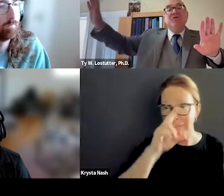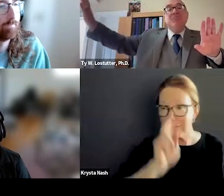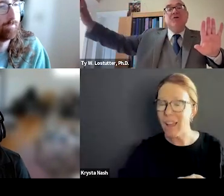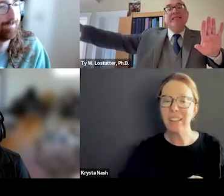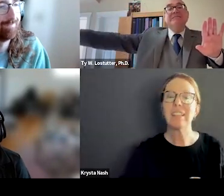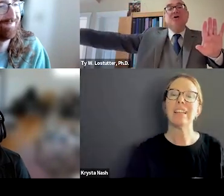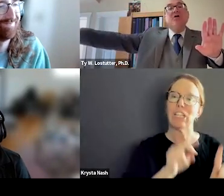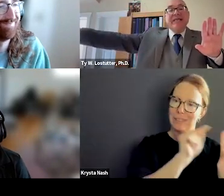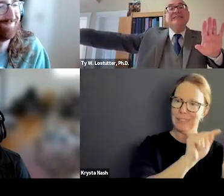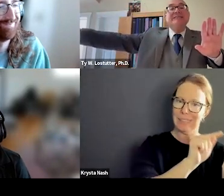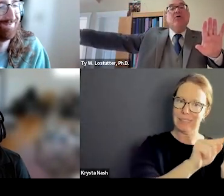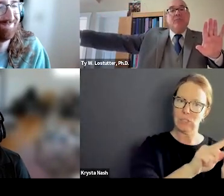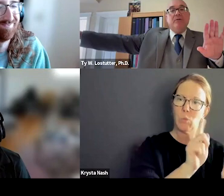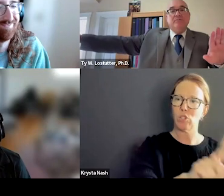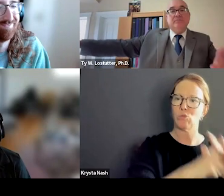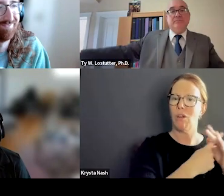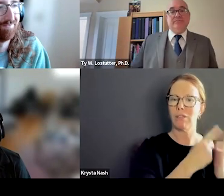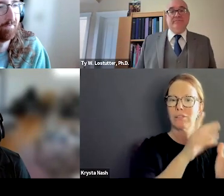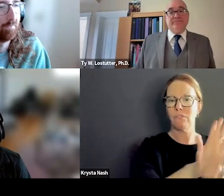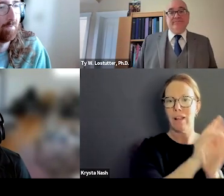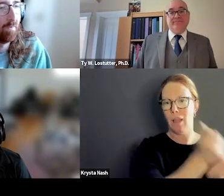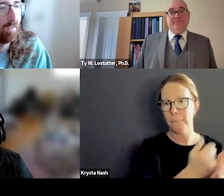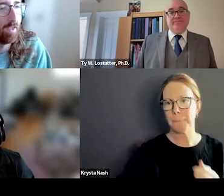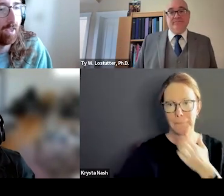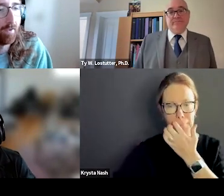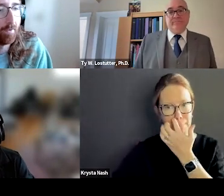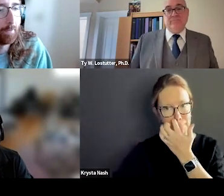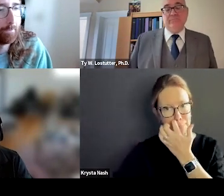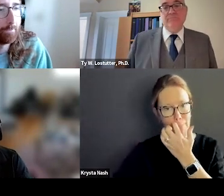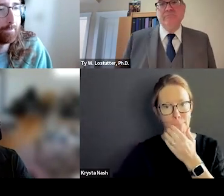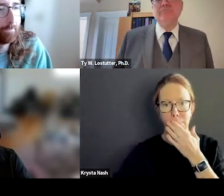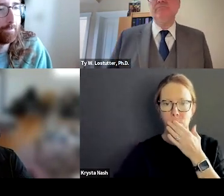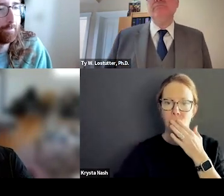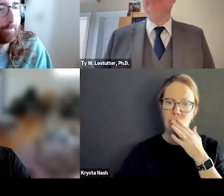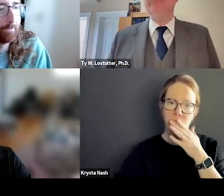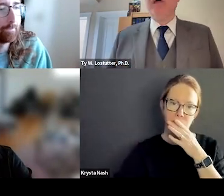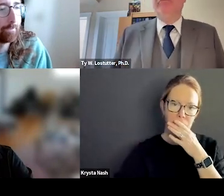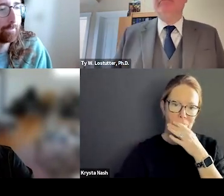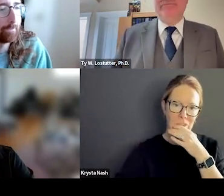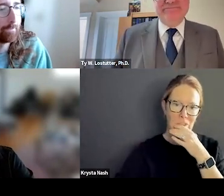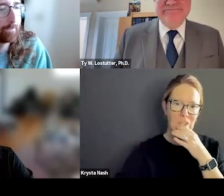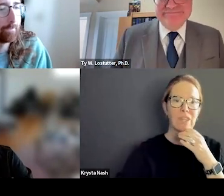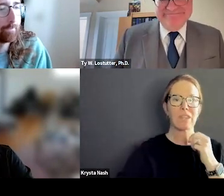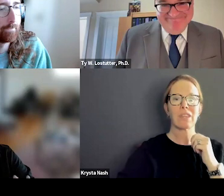where you at least start getting some help. Awesome! I know we are over time, so I'm going to challenge you for cancer.